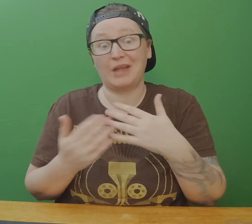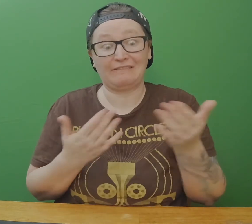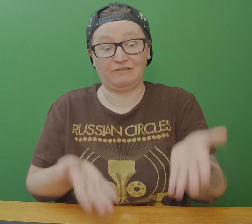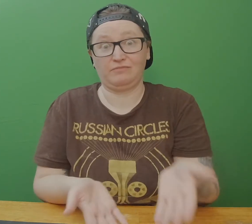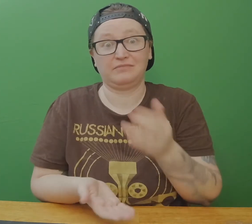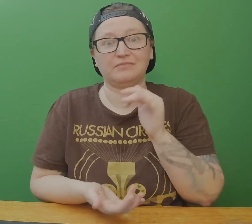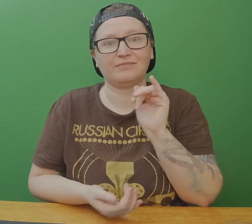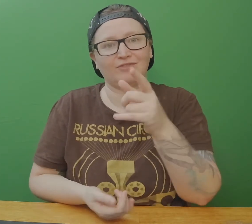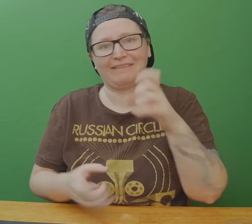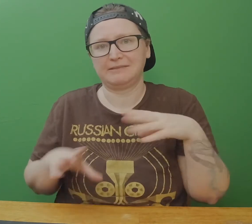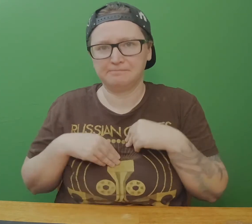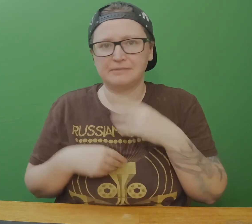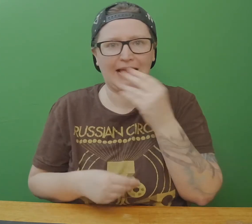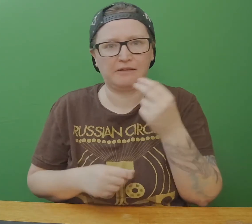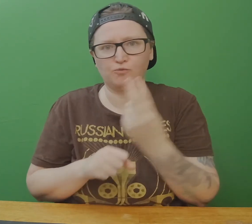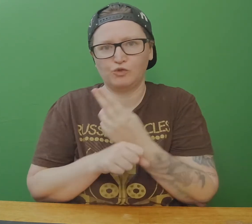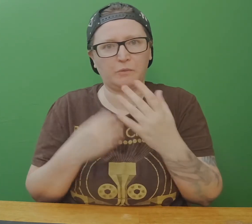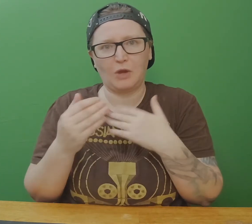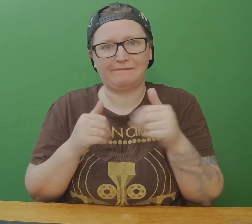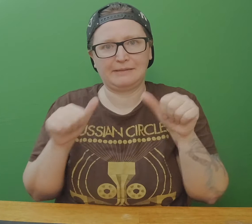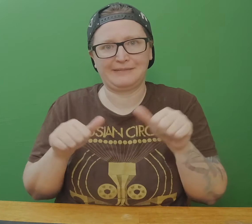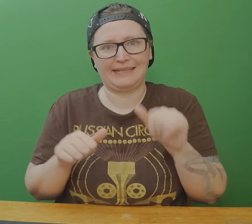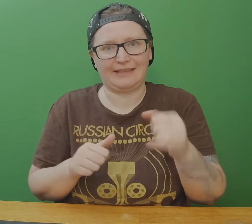however many dice you want and then after that you just have to accept what you have